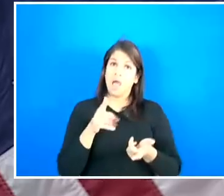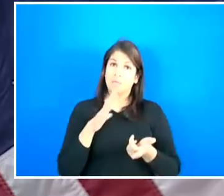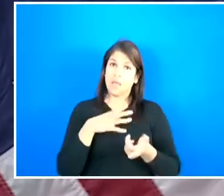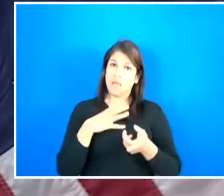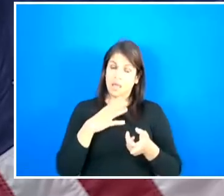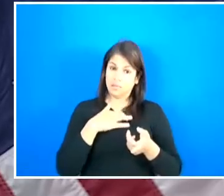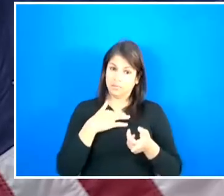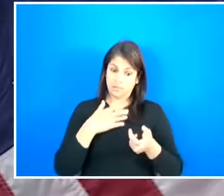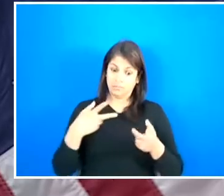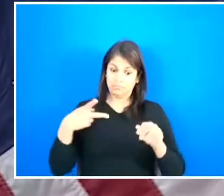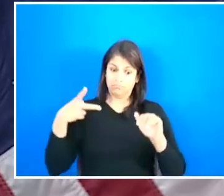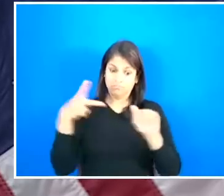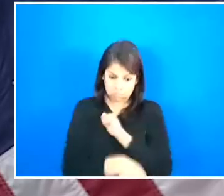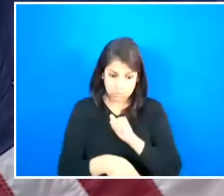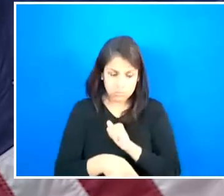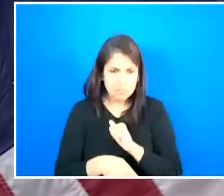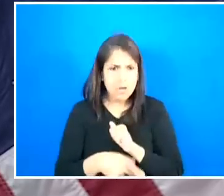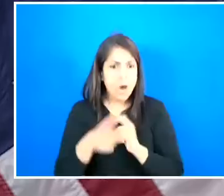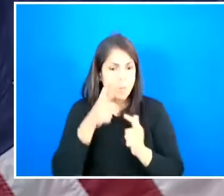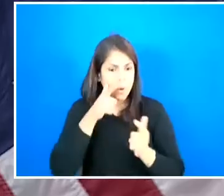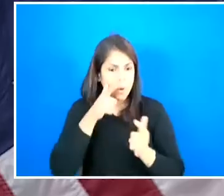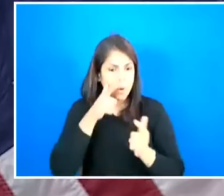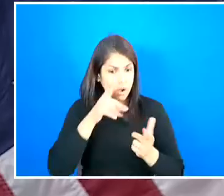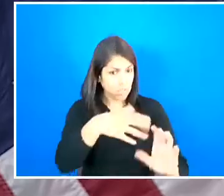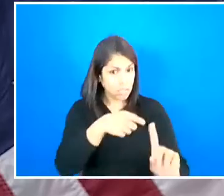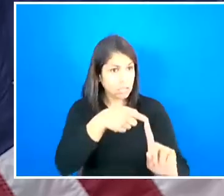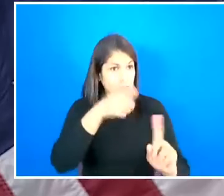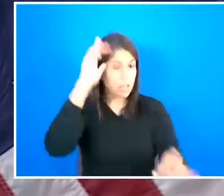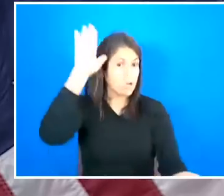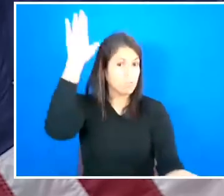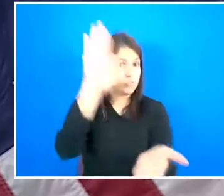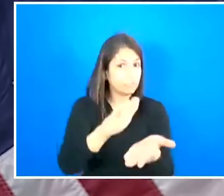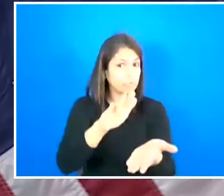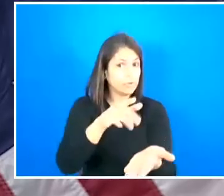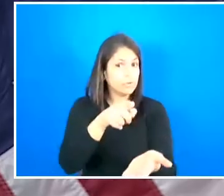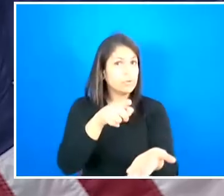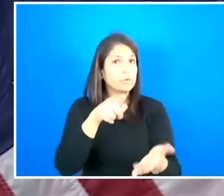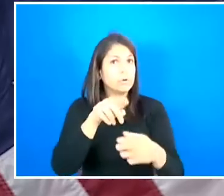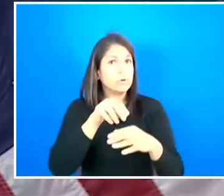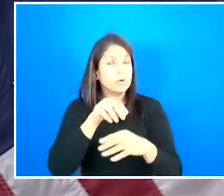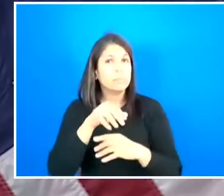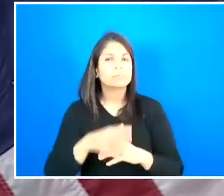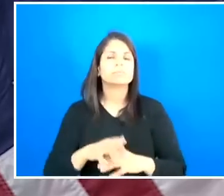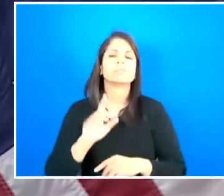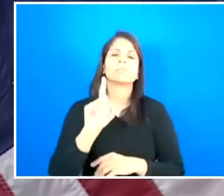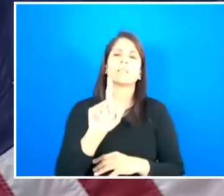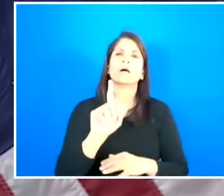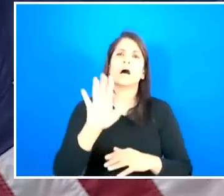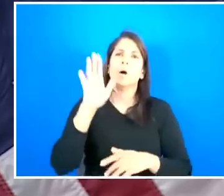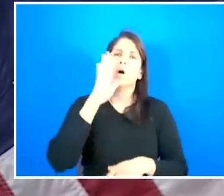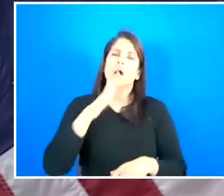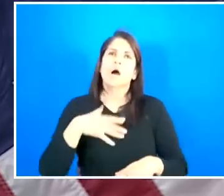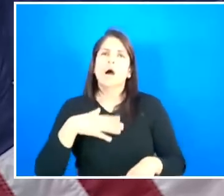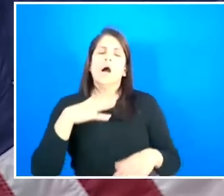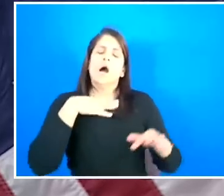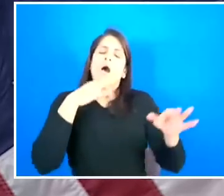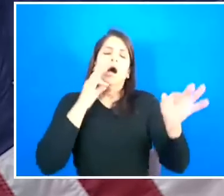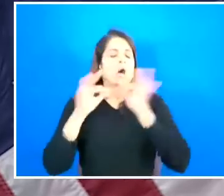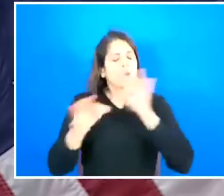AEFFC T,AND WHAT SPECIFICALLY WERE THE CUTS CHOSEN TO BE MADE IN THIS AREA? SO ERIN, WELL'